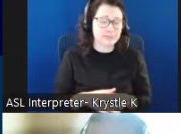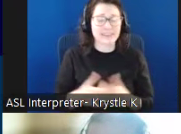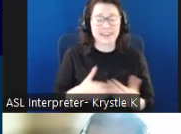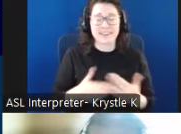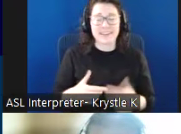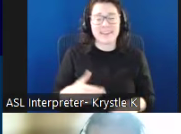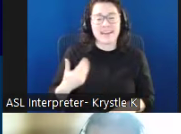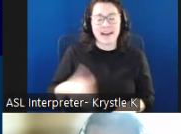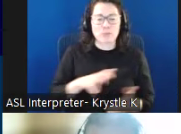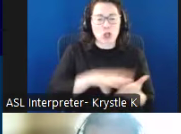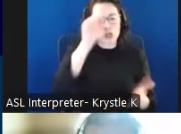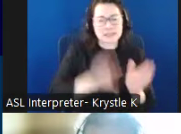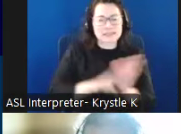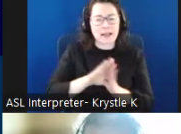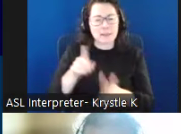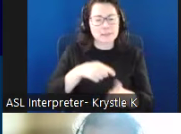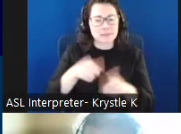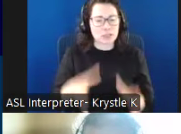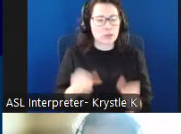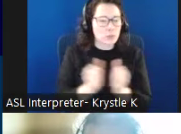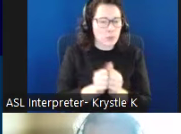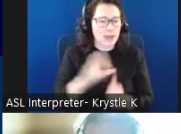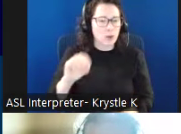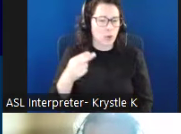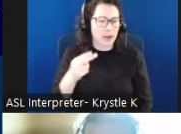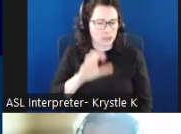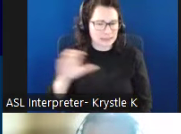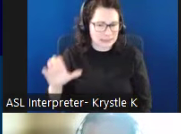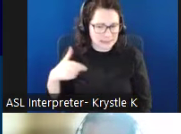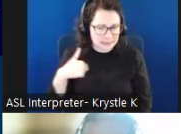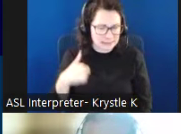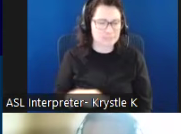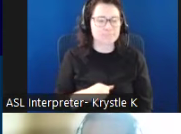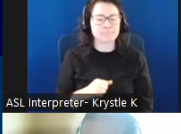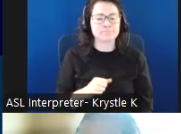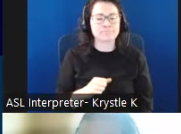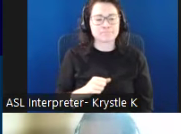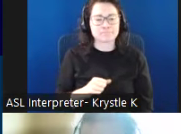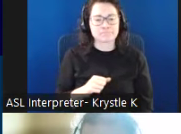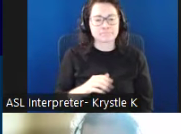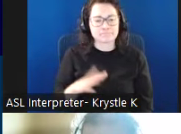development specialist with the Oregon